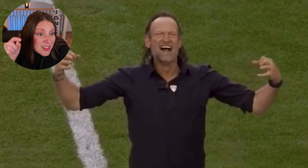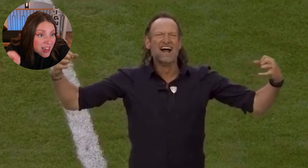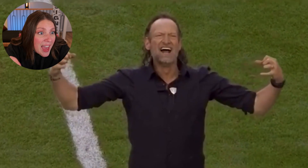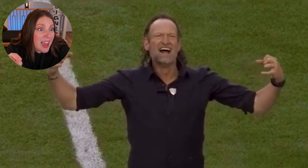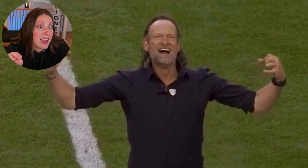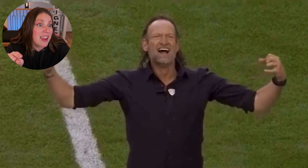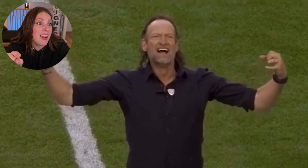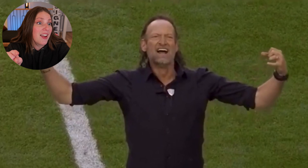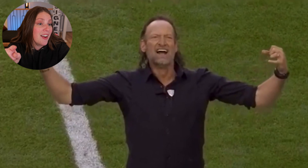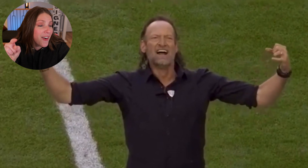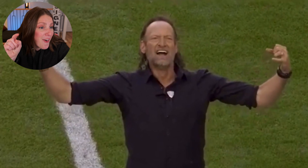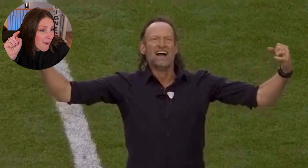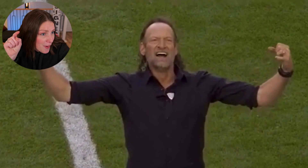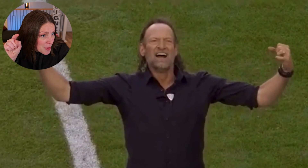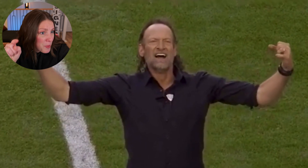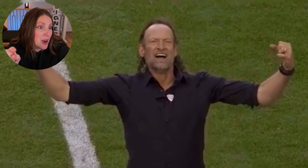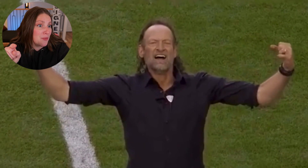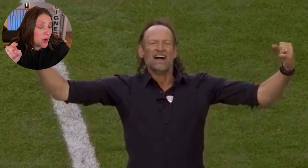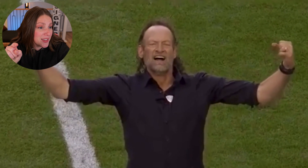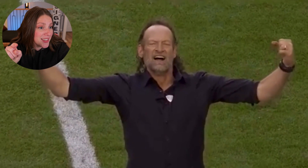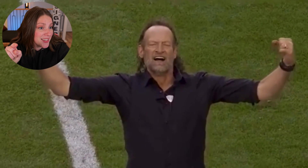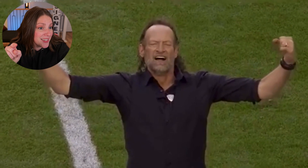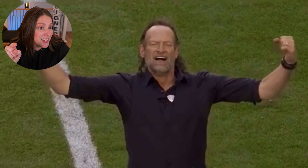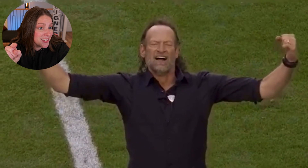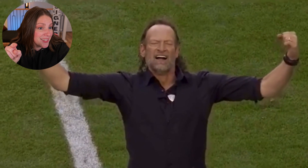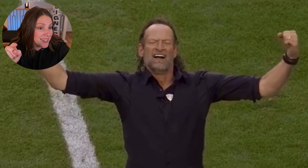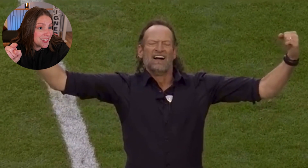they are the brave ones.